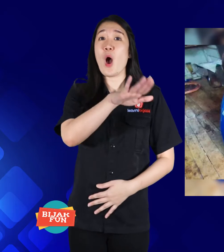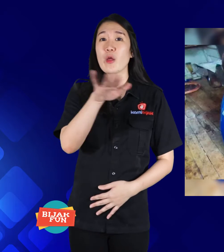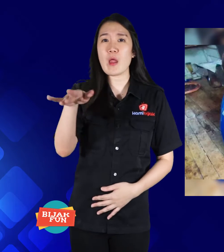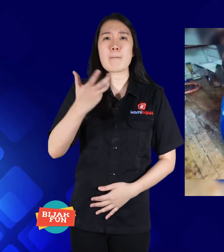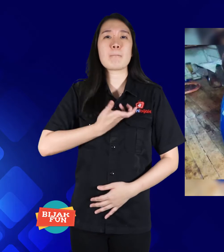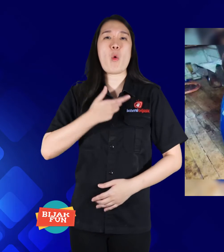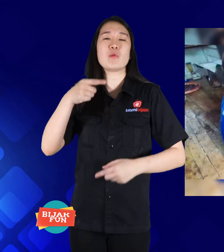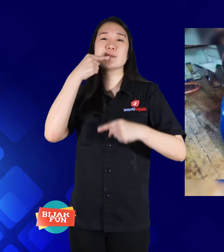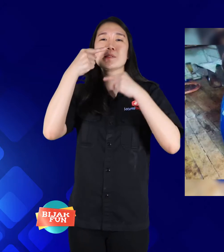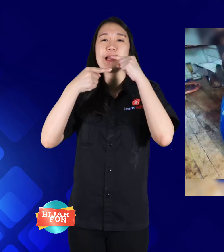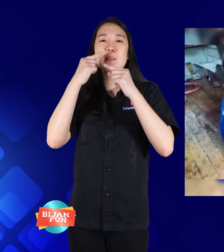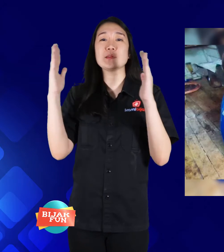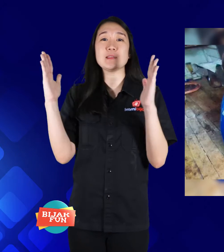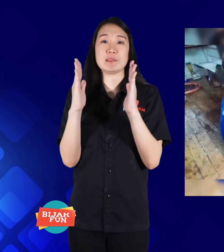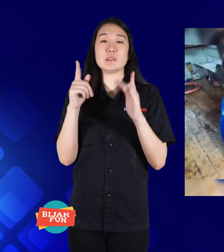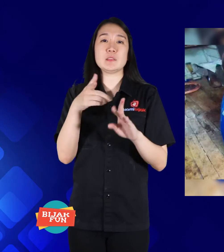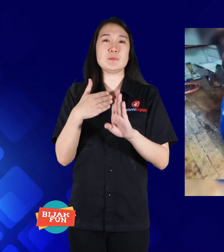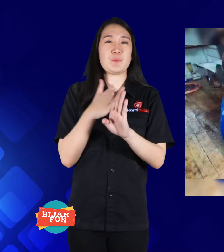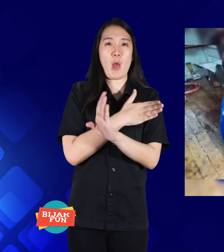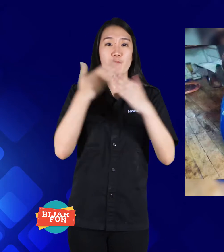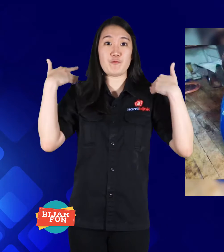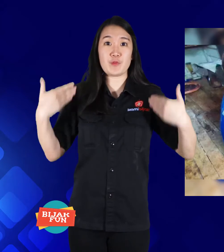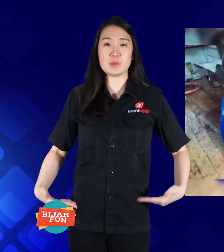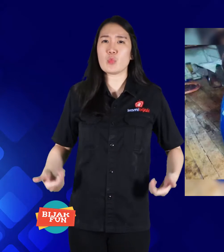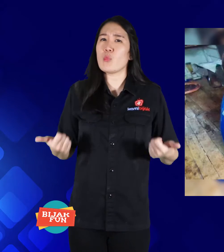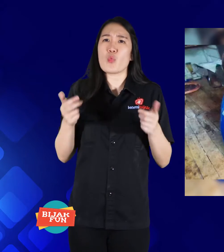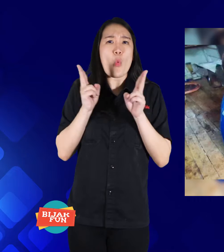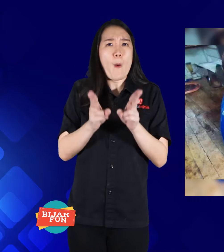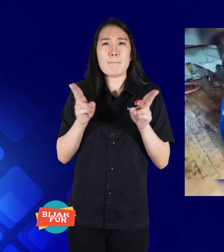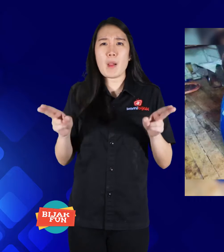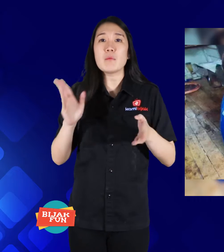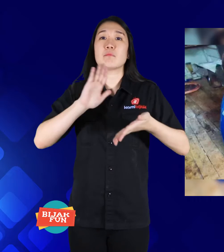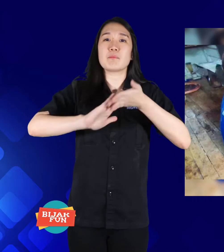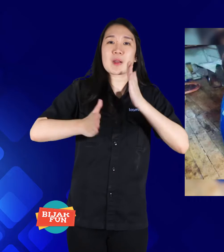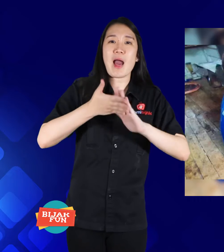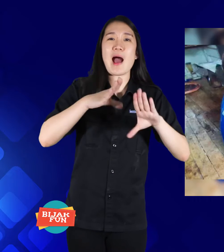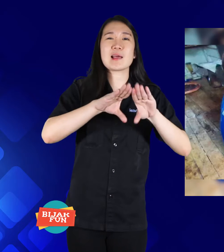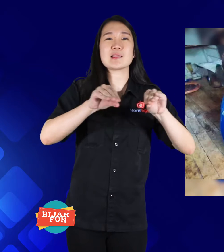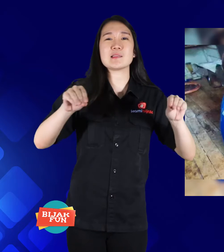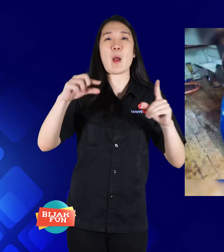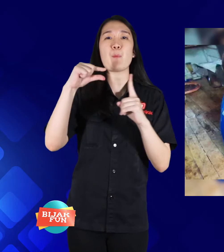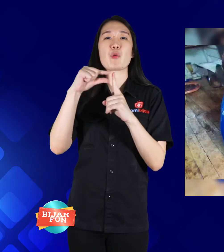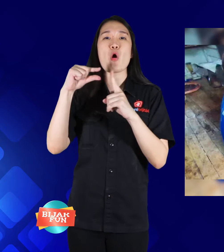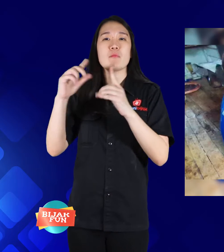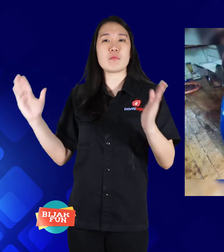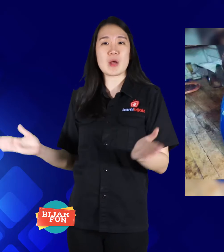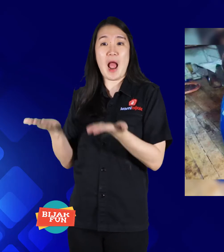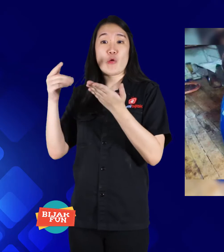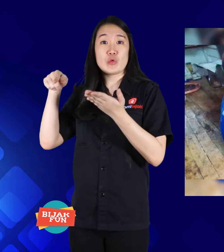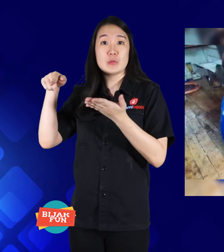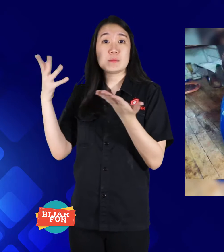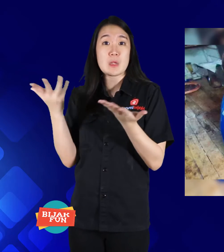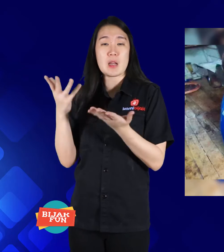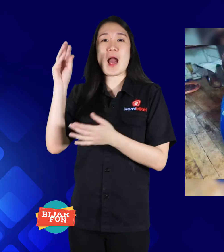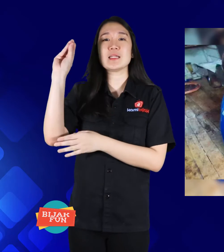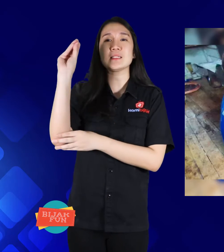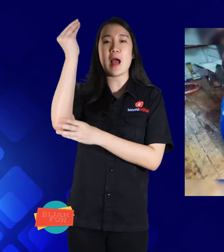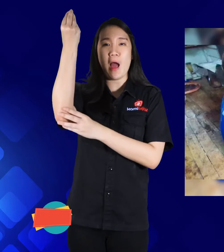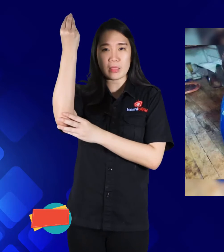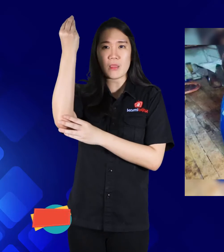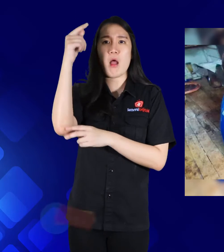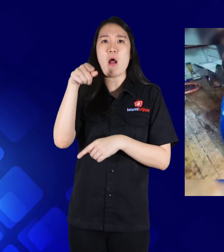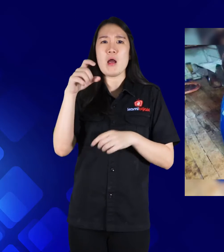Anyway, I want to tell you a short story, before he was still physically normal, he had worked on a building project in Jakarta,